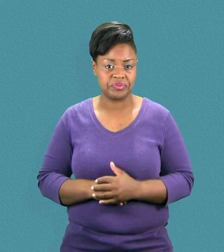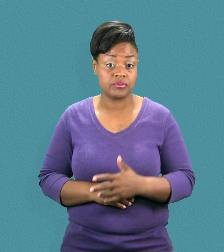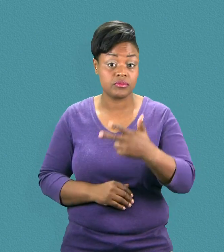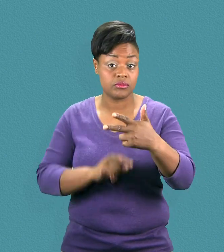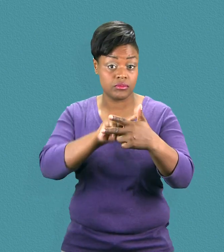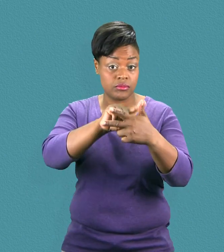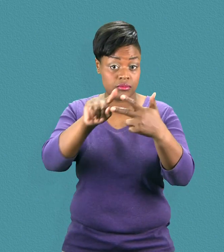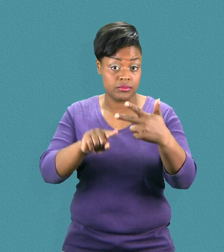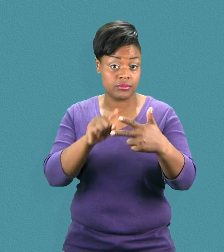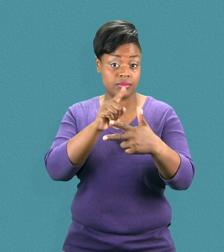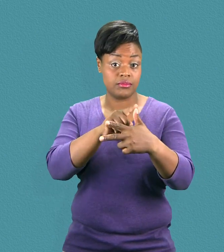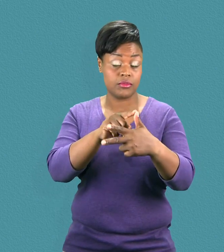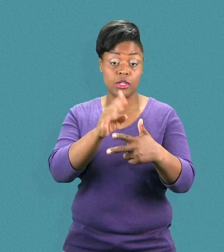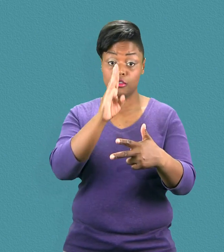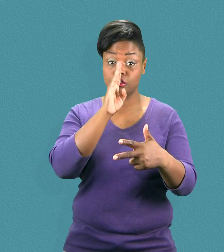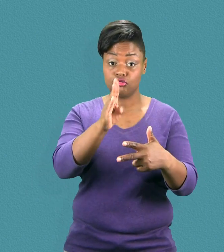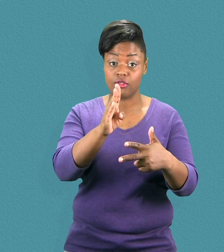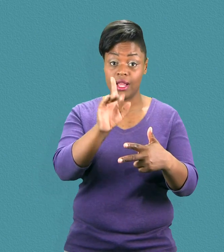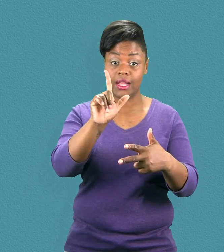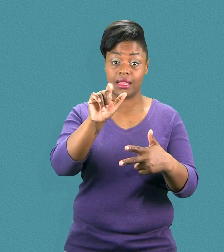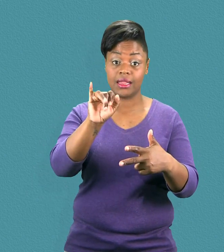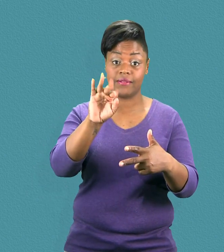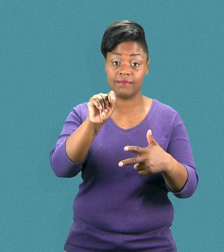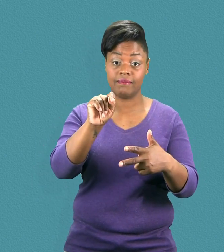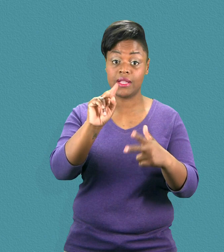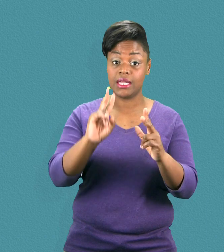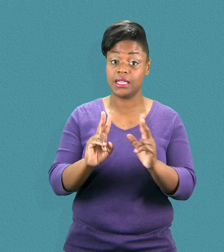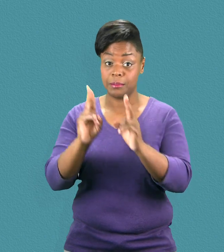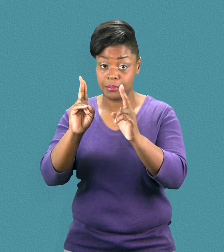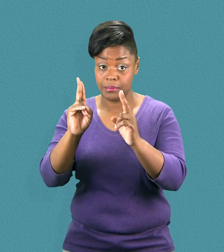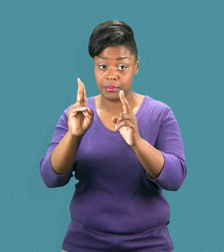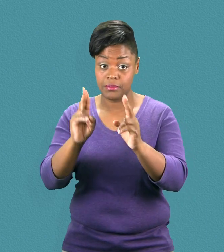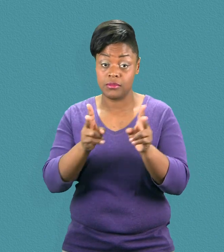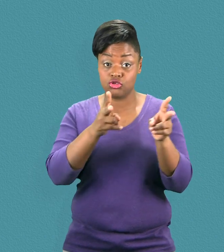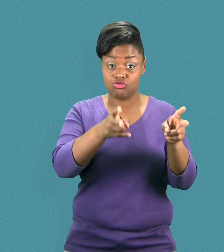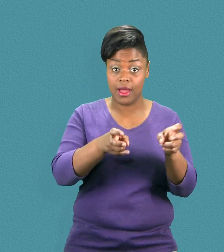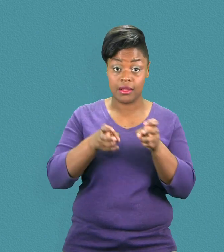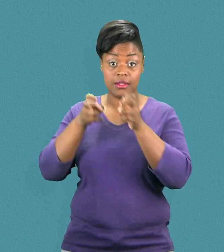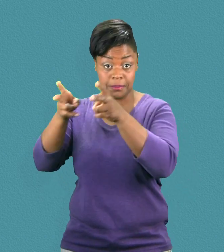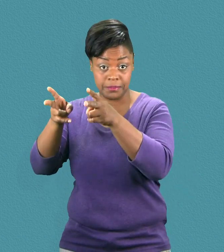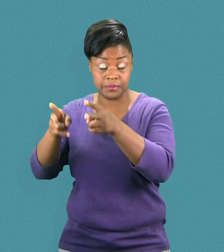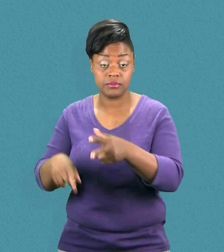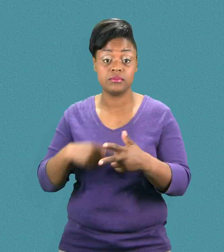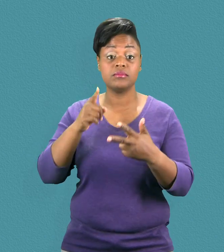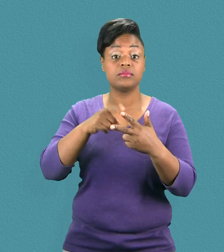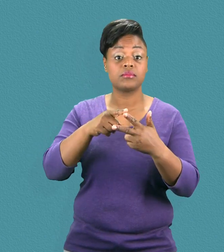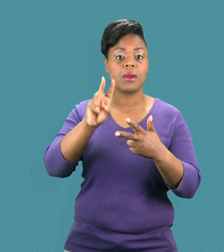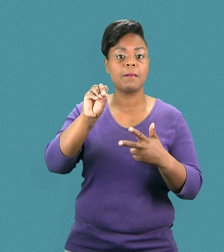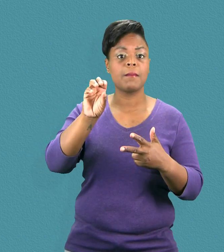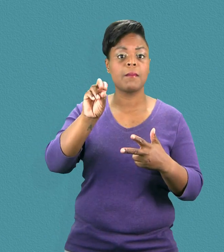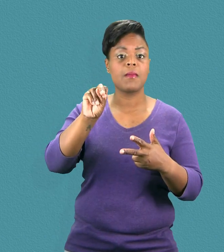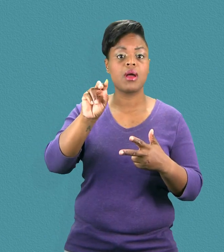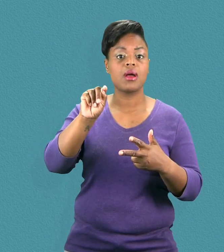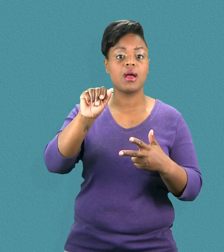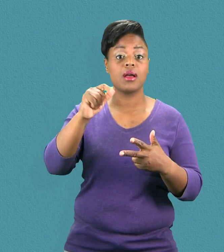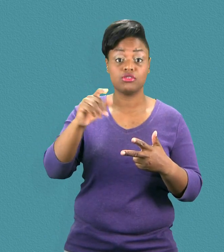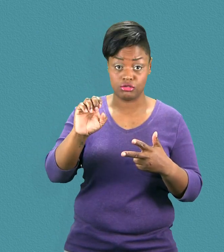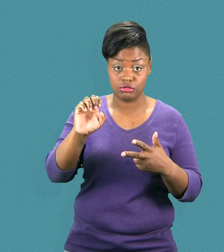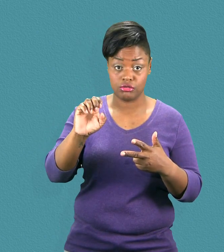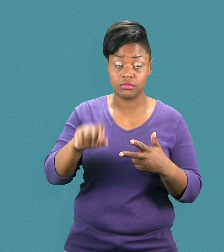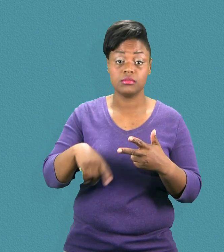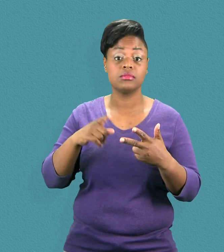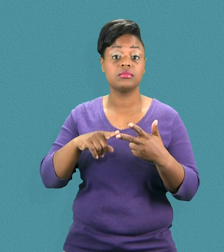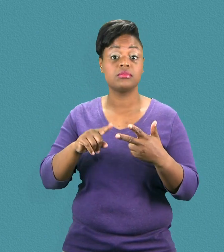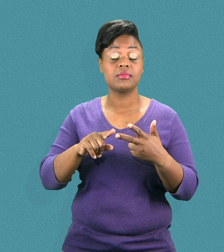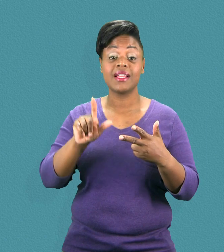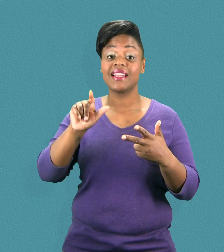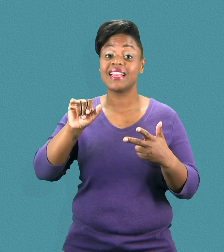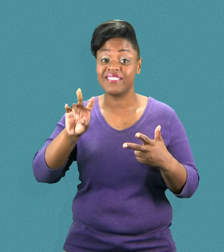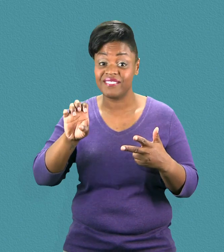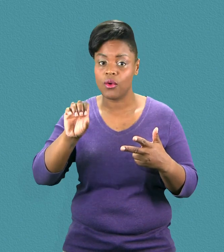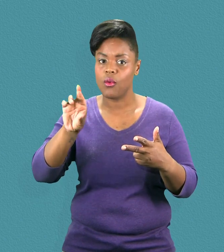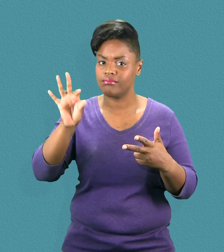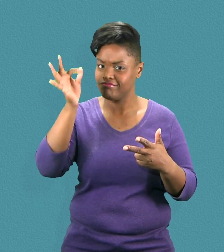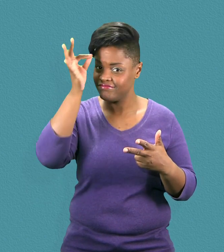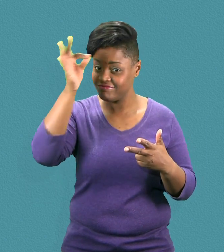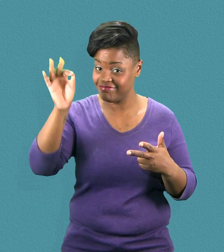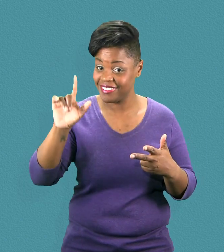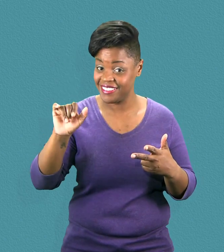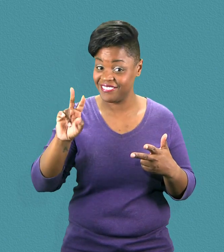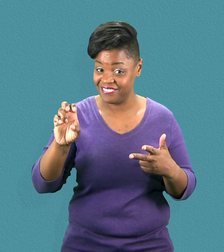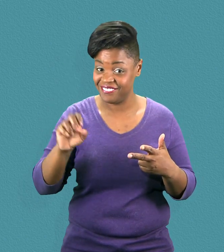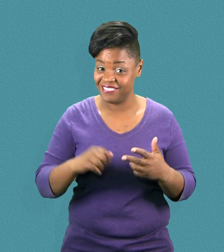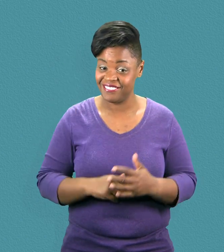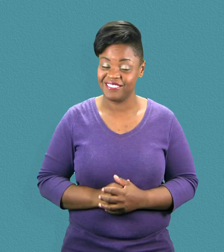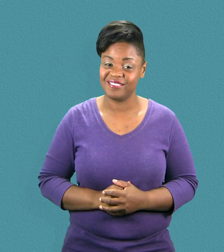Straight-Lift Clips, Montages and Live / Near Live.